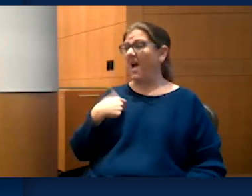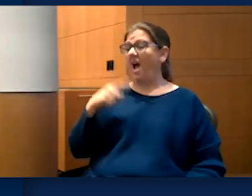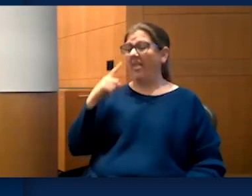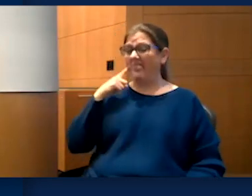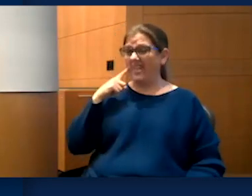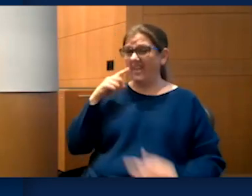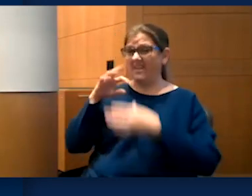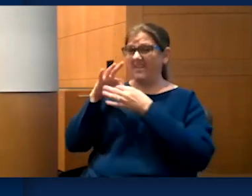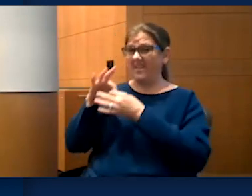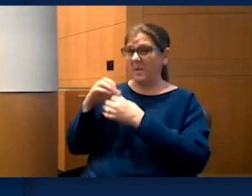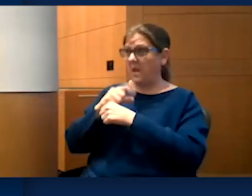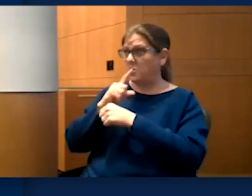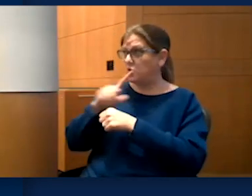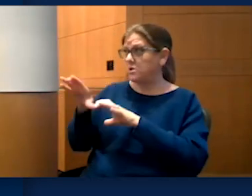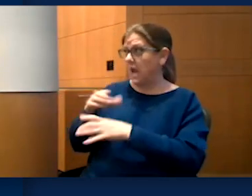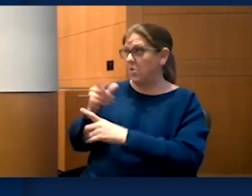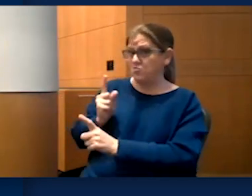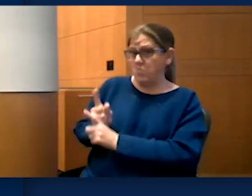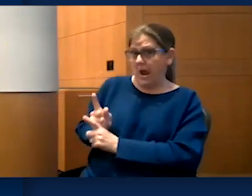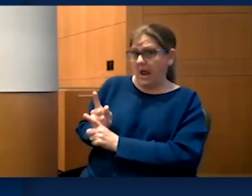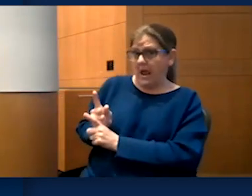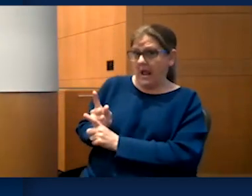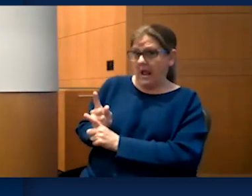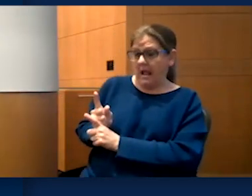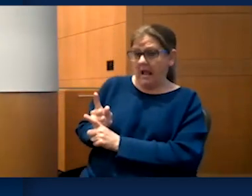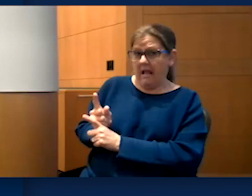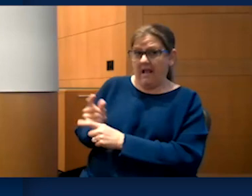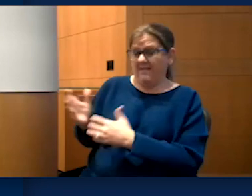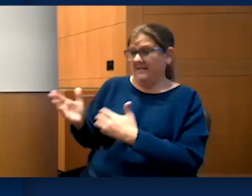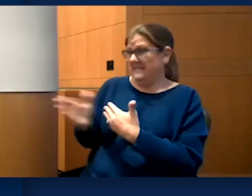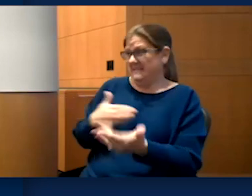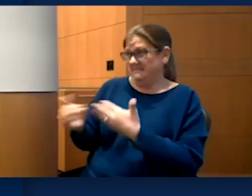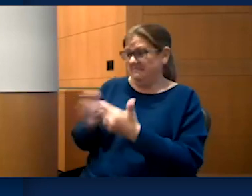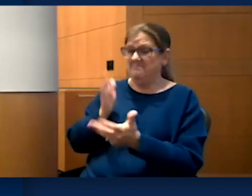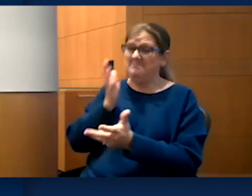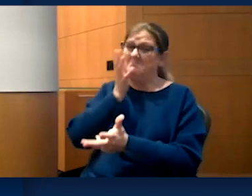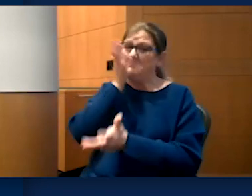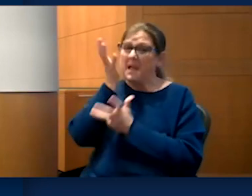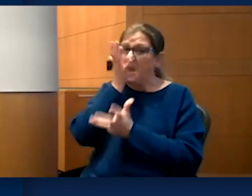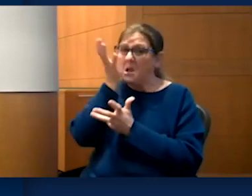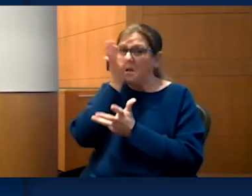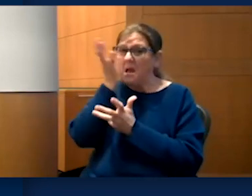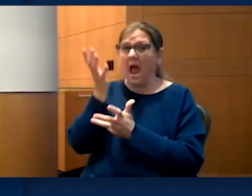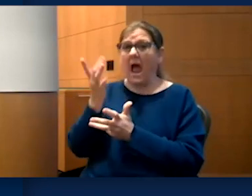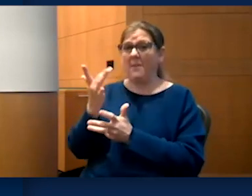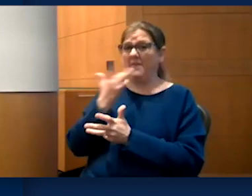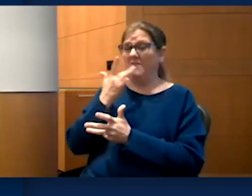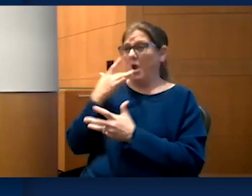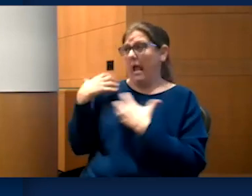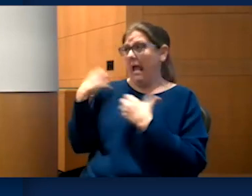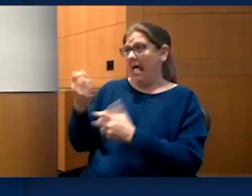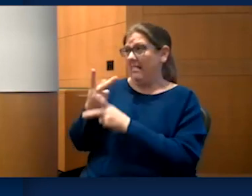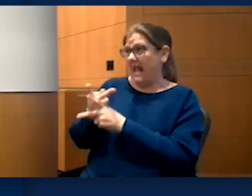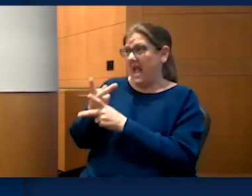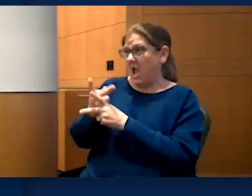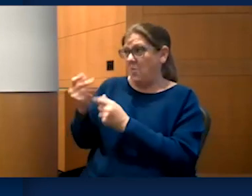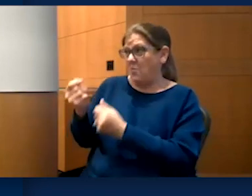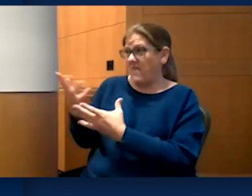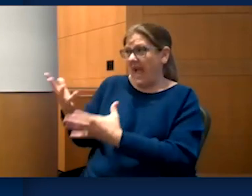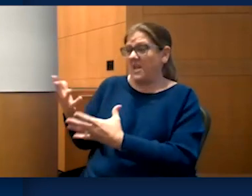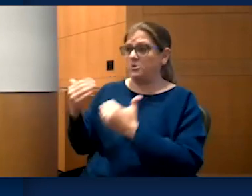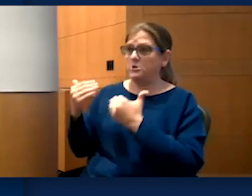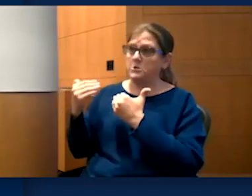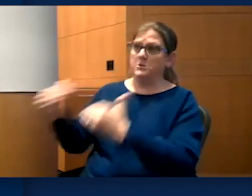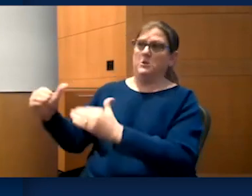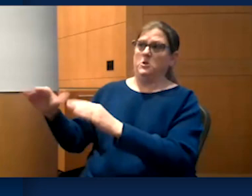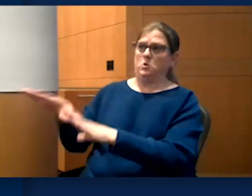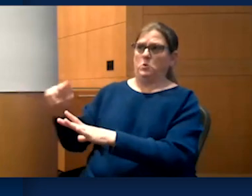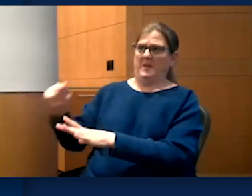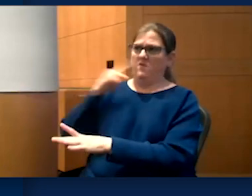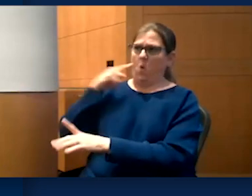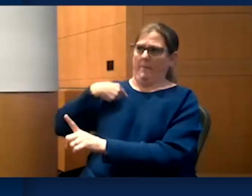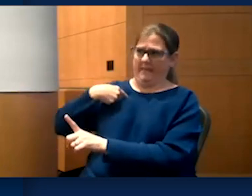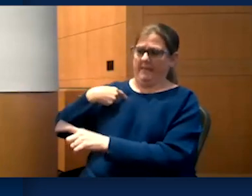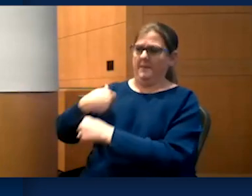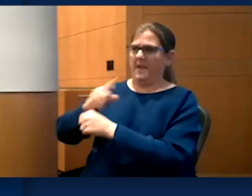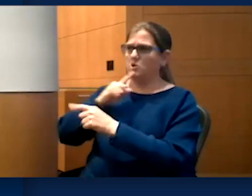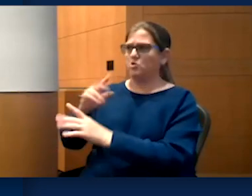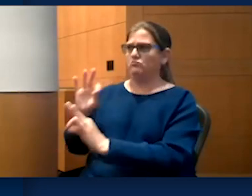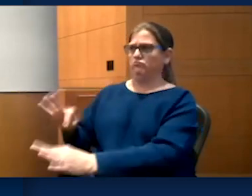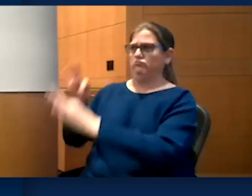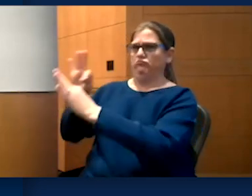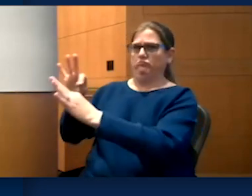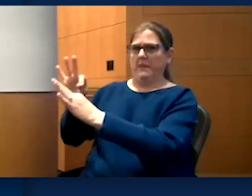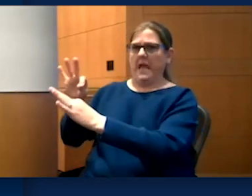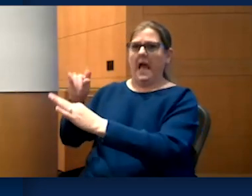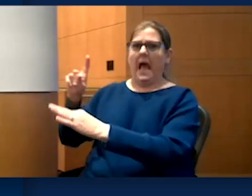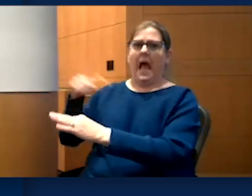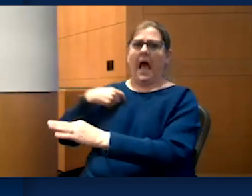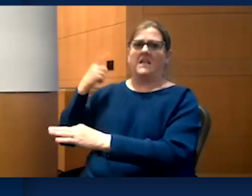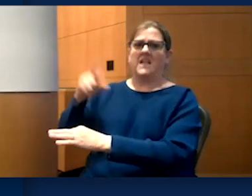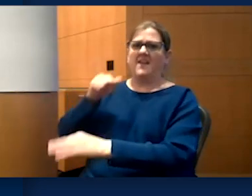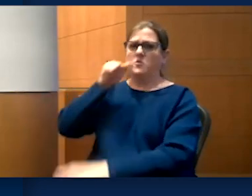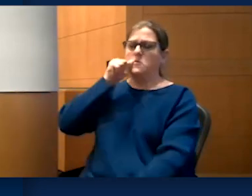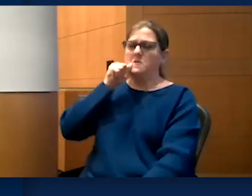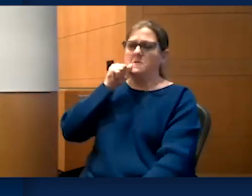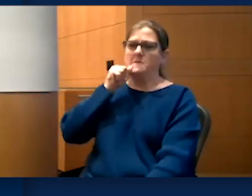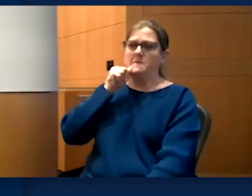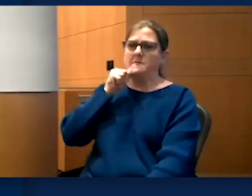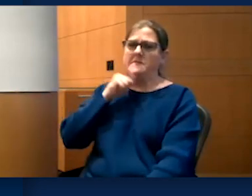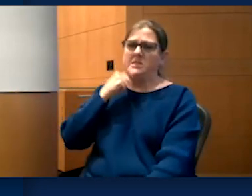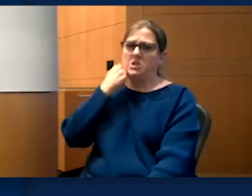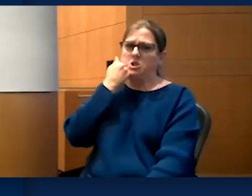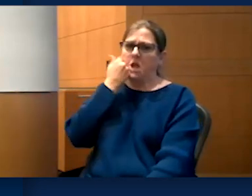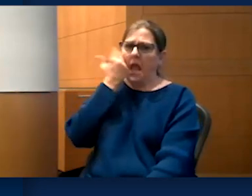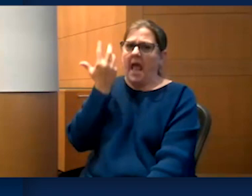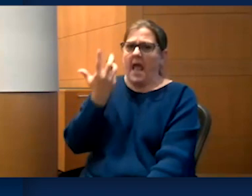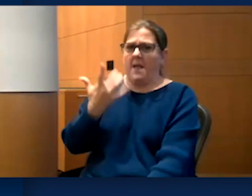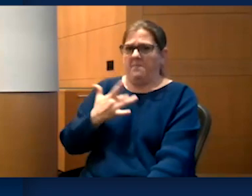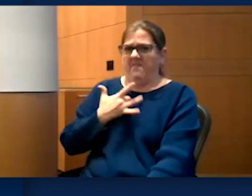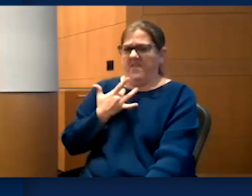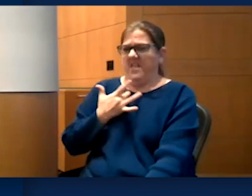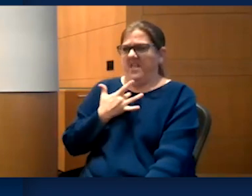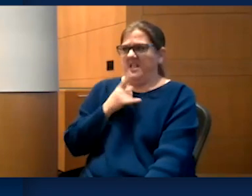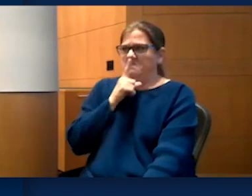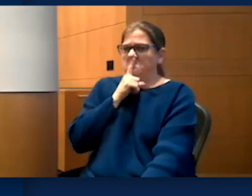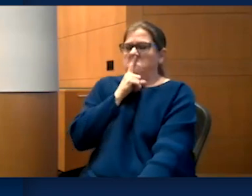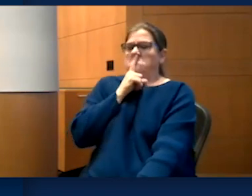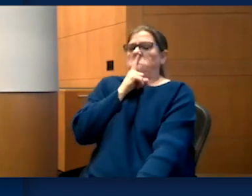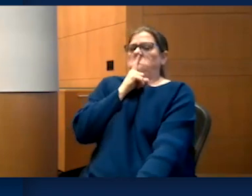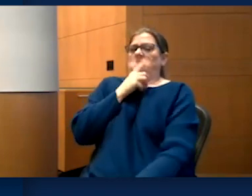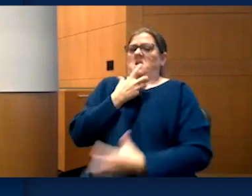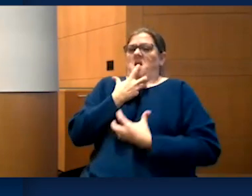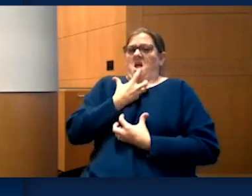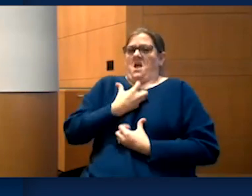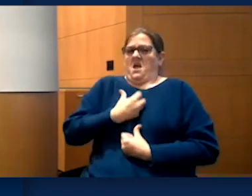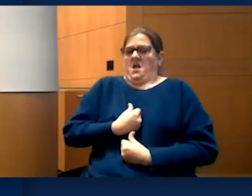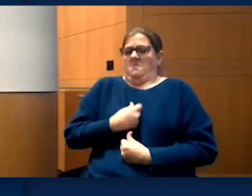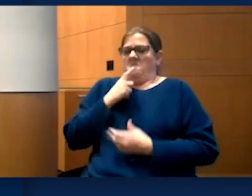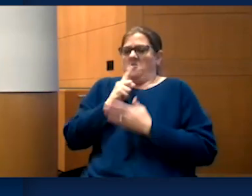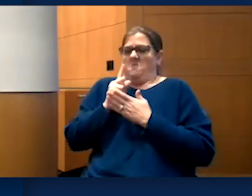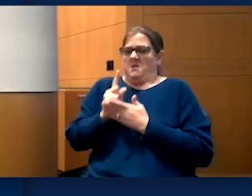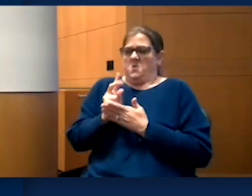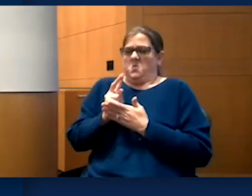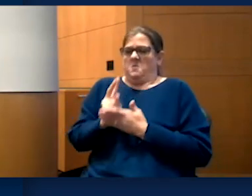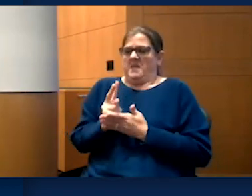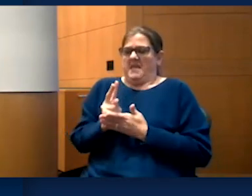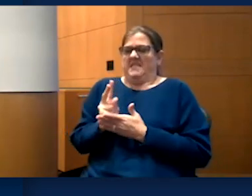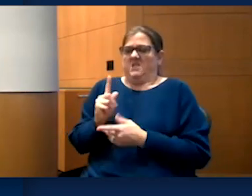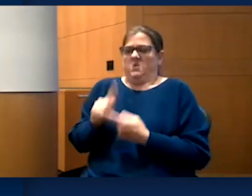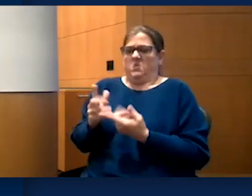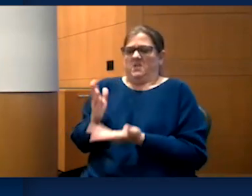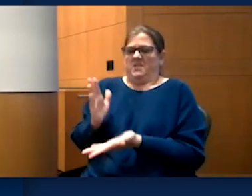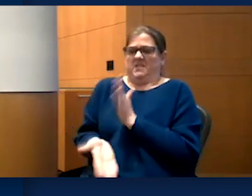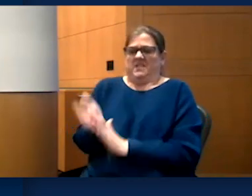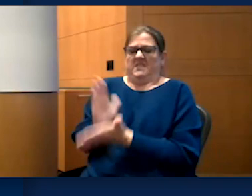And the other one who says, I think when it comes to making sure that it's done right, I think that even though it's embarrassing, I would rather have my healthcare provider just do it to make sure it's done right. So, I'll just bear the shame, you know, for like a minute or two, in order for it to be done correctly.